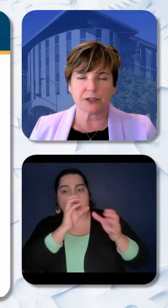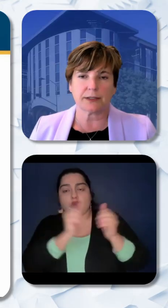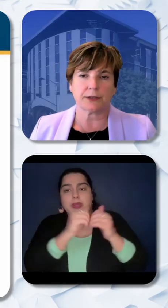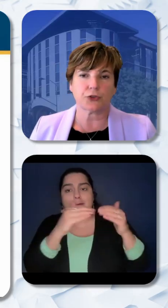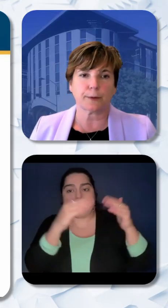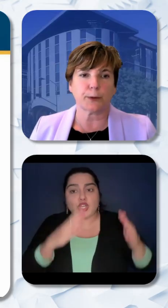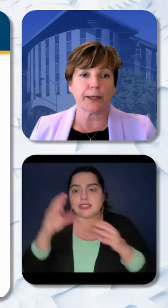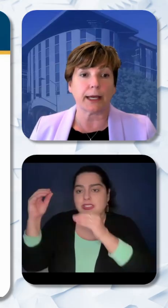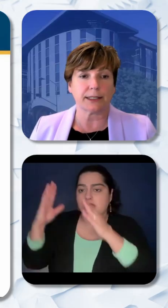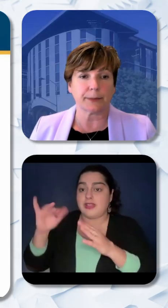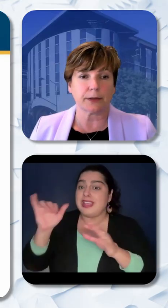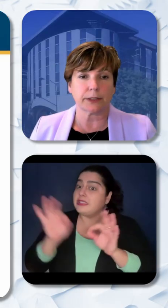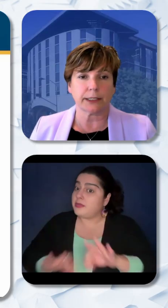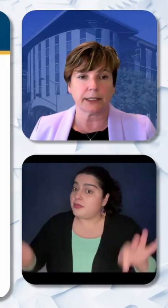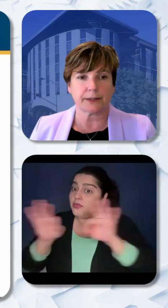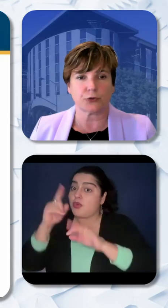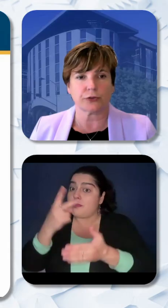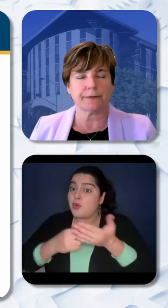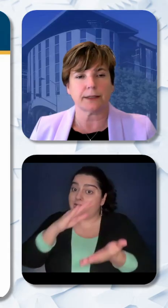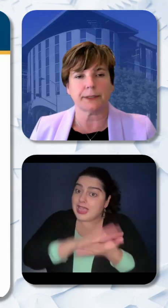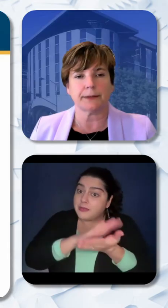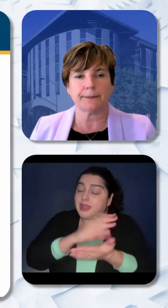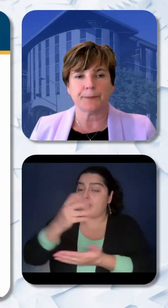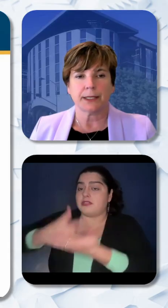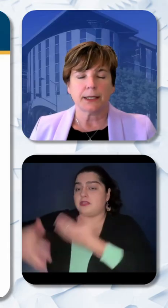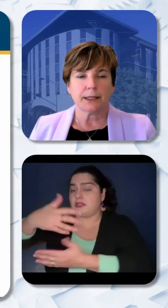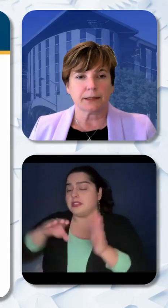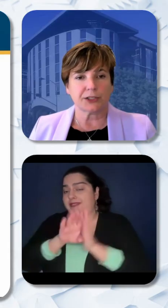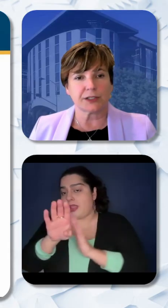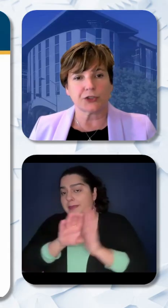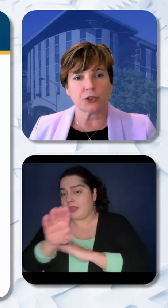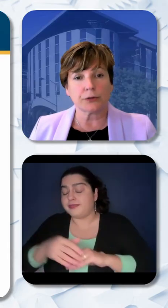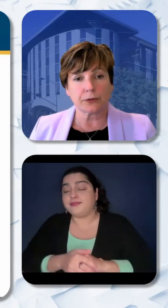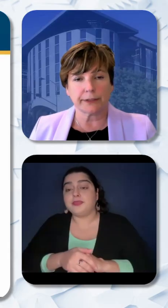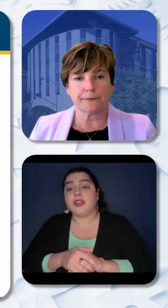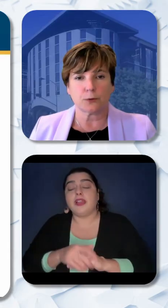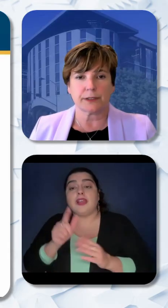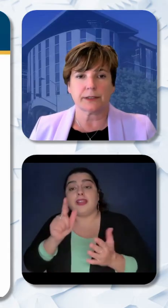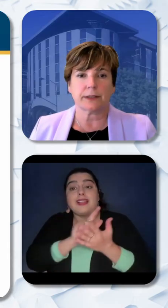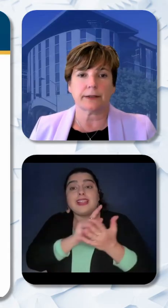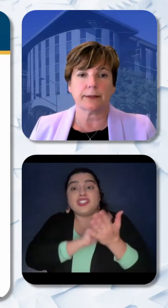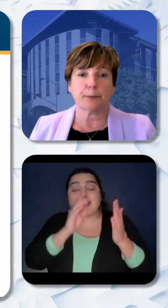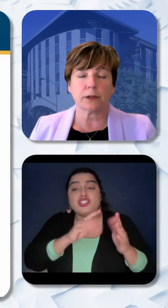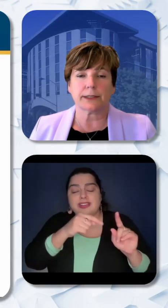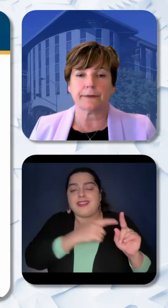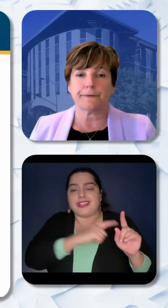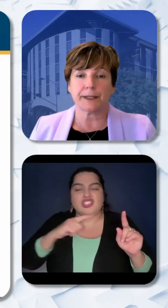which is essential for both academic learning and social development. The legislation also reinforces the importance of